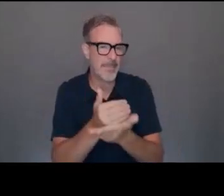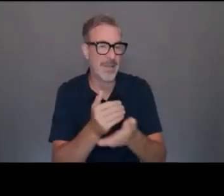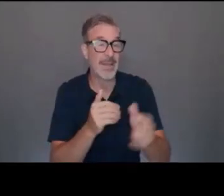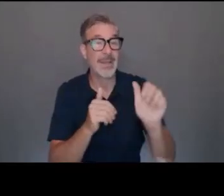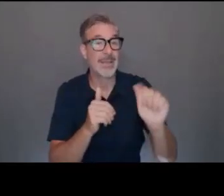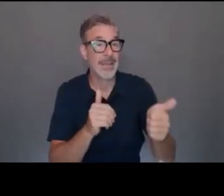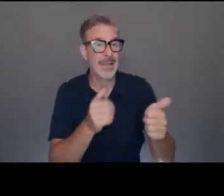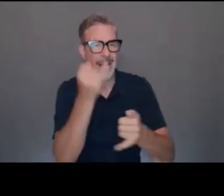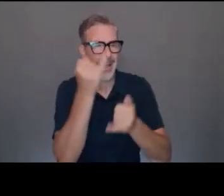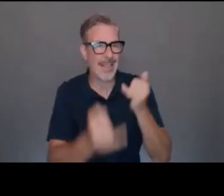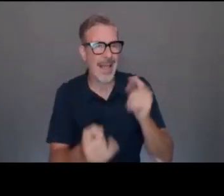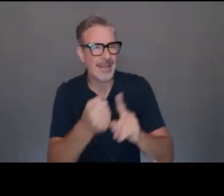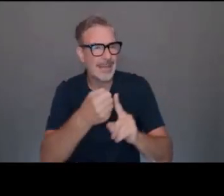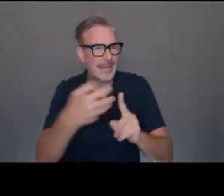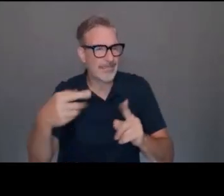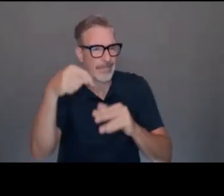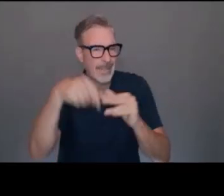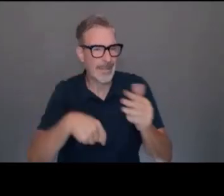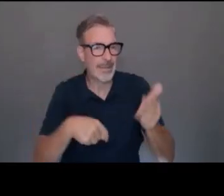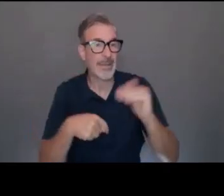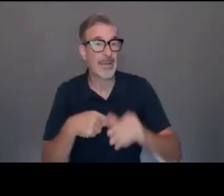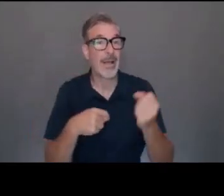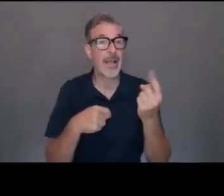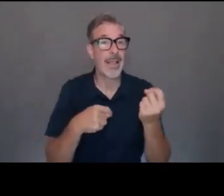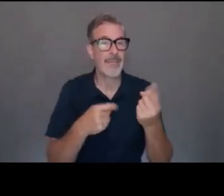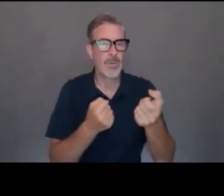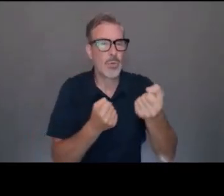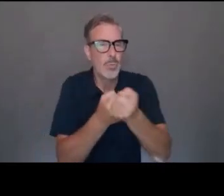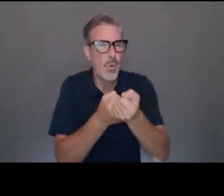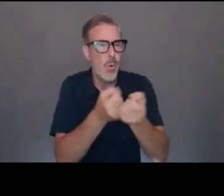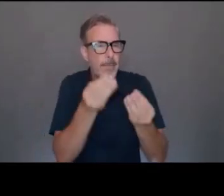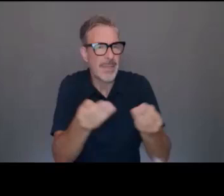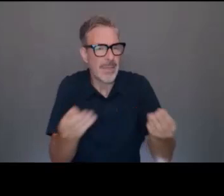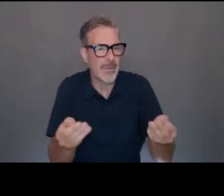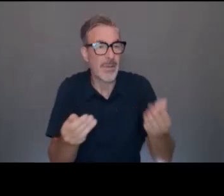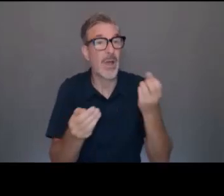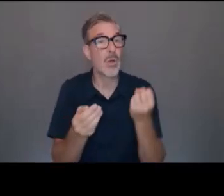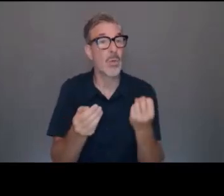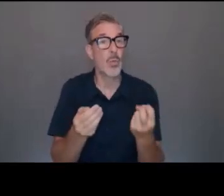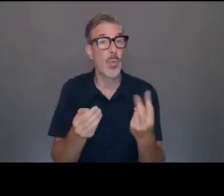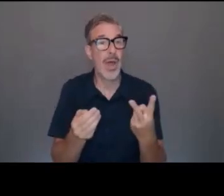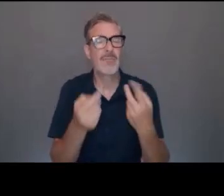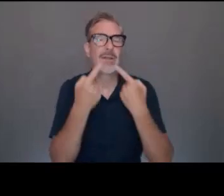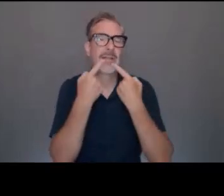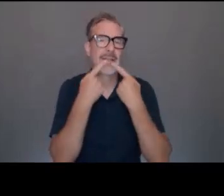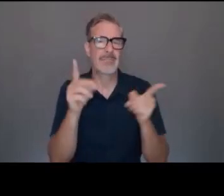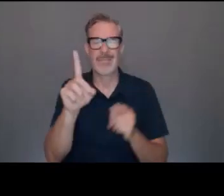And twelve, Declaration. So, I'm going to walk you through more specifically what these various steps will look like.